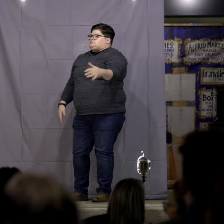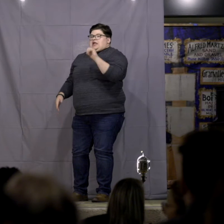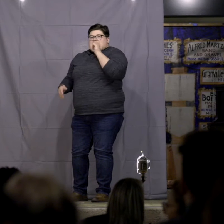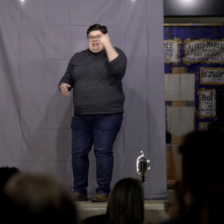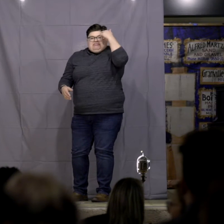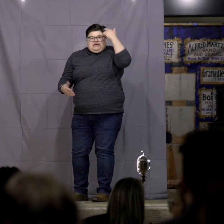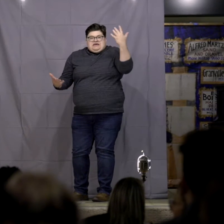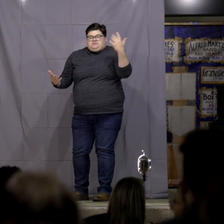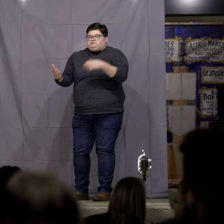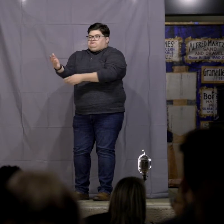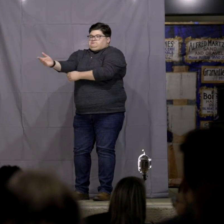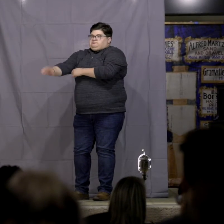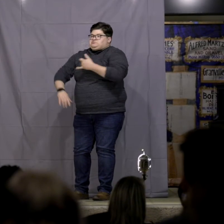It's just supposed to be a light, relaxed touch.